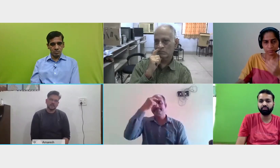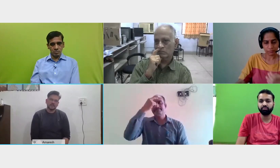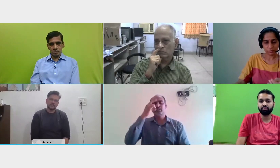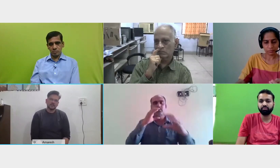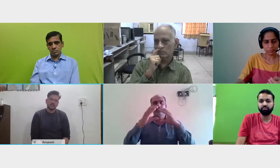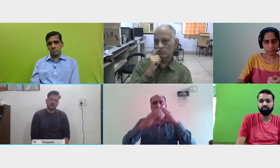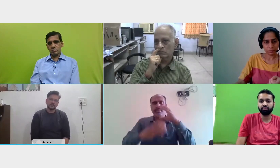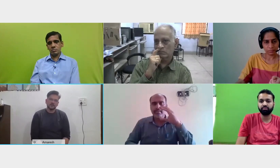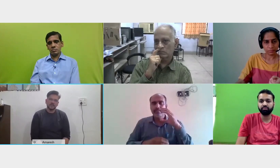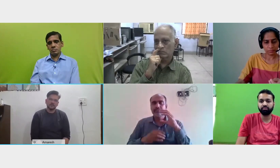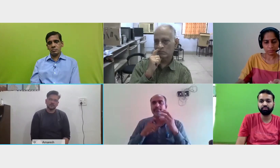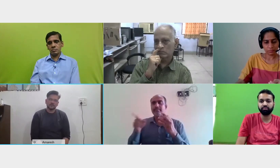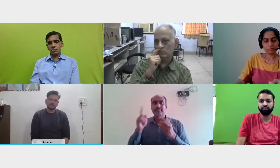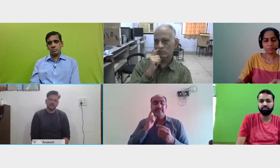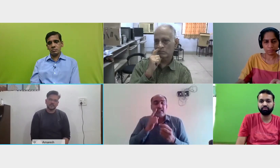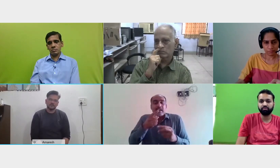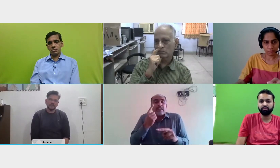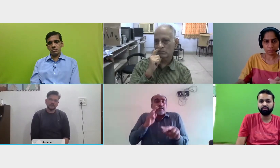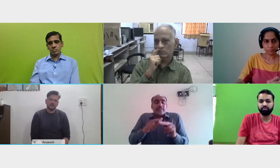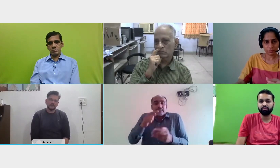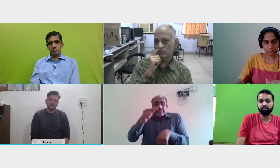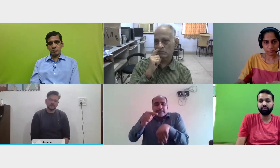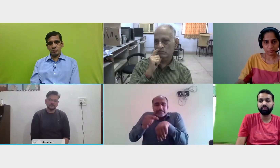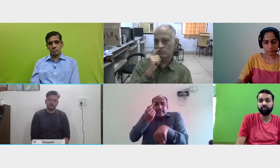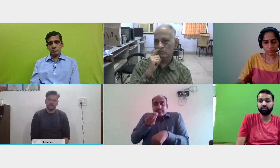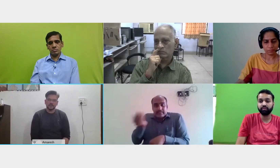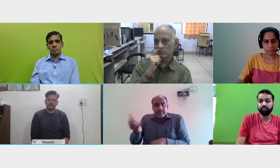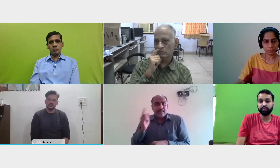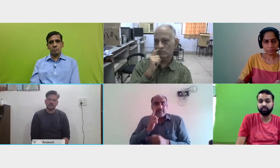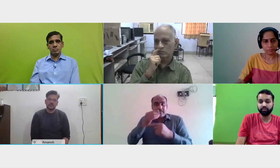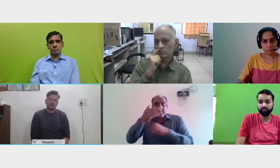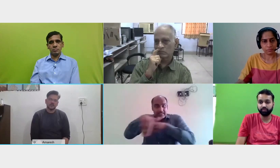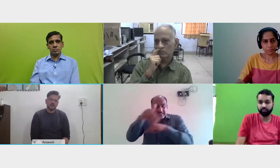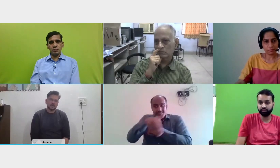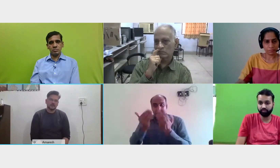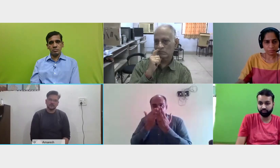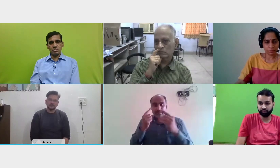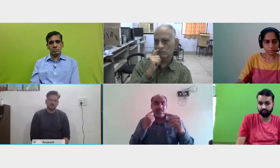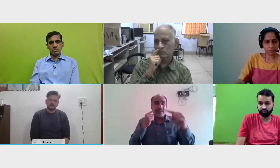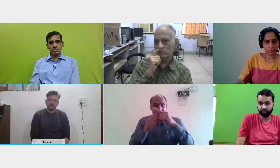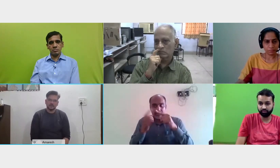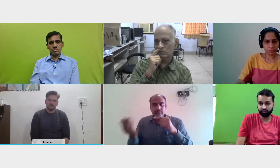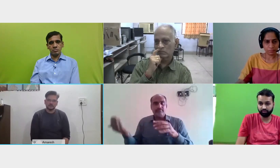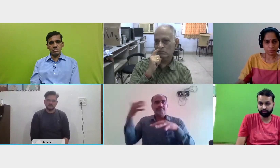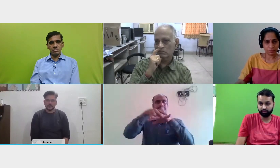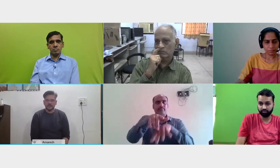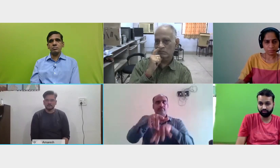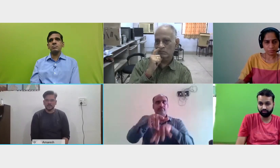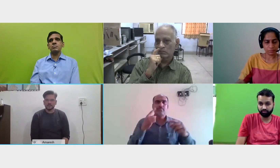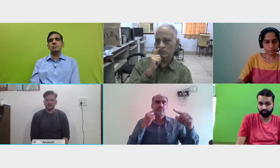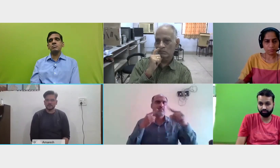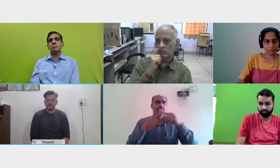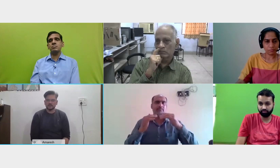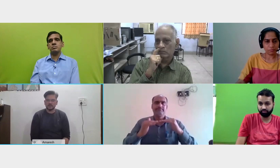level jobs but now we are on the mainstream and the children smart enough, gain much knowledge